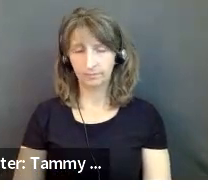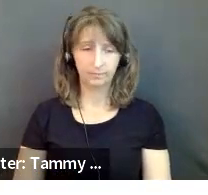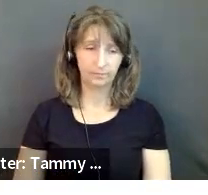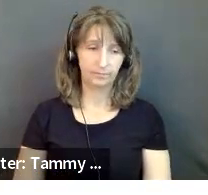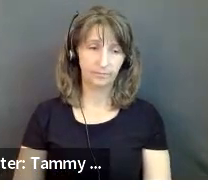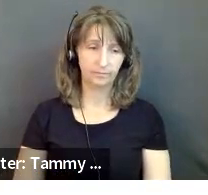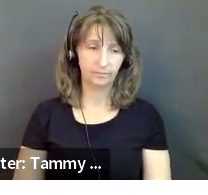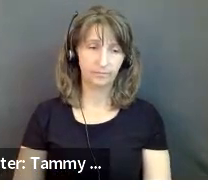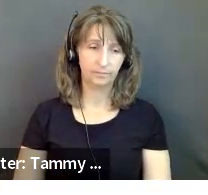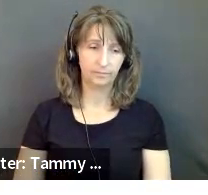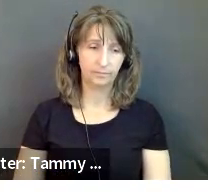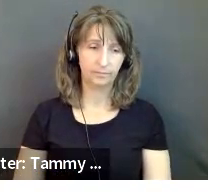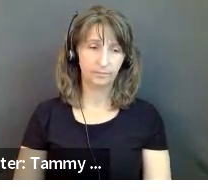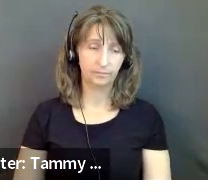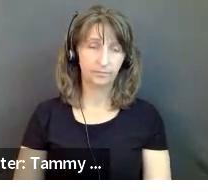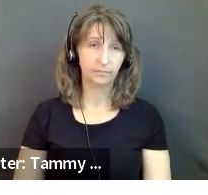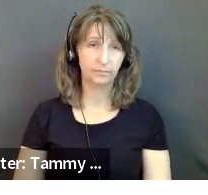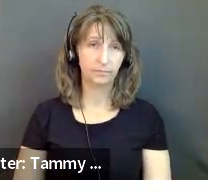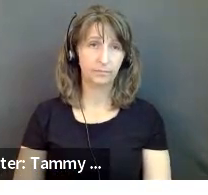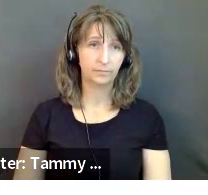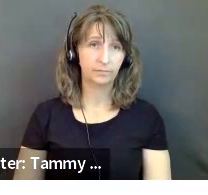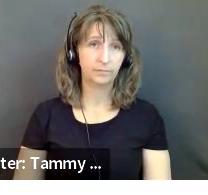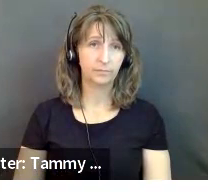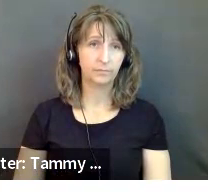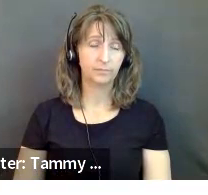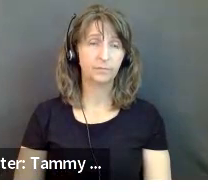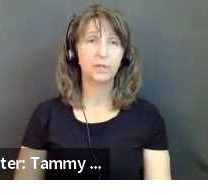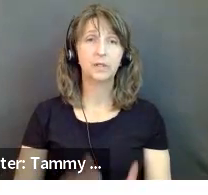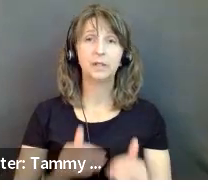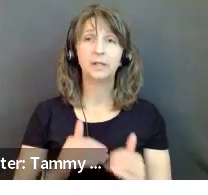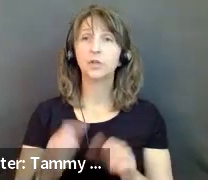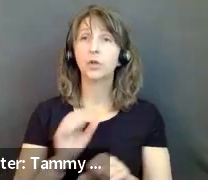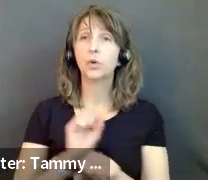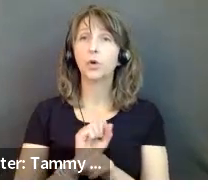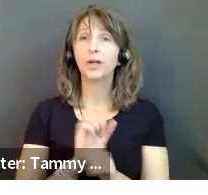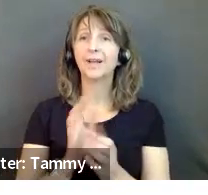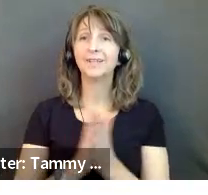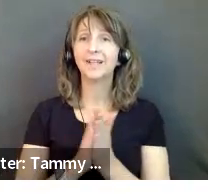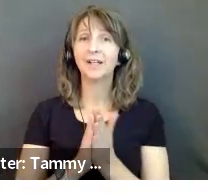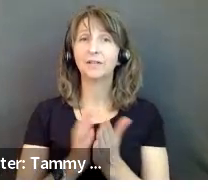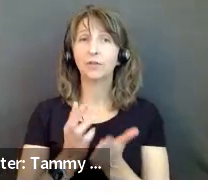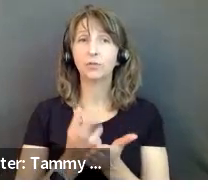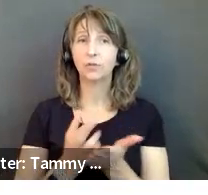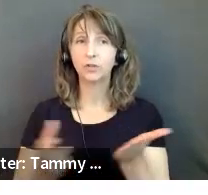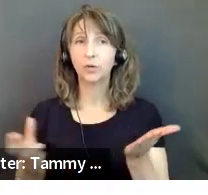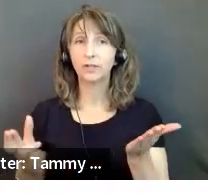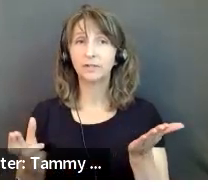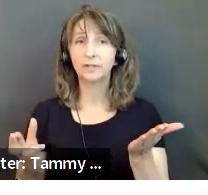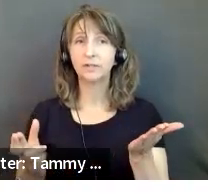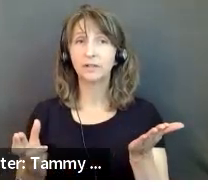And on this next slide. Work instead of resources. So. These links will point you to some of the things.